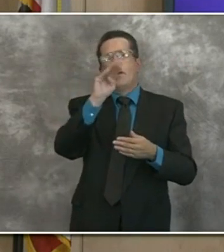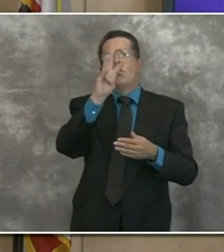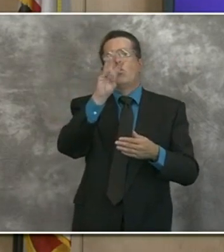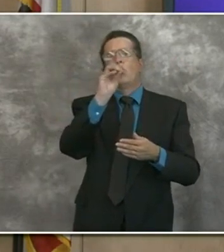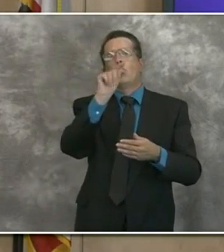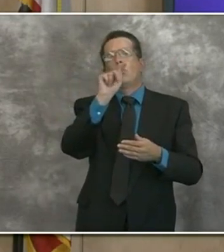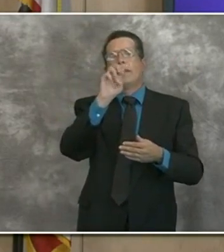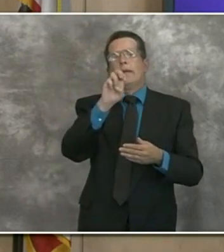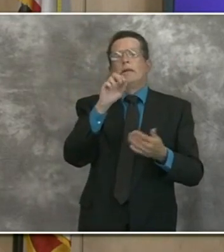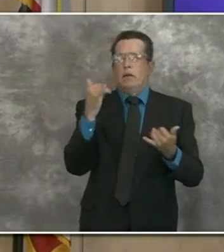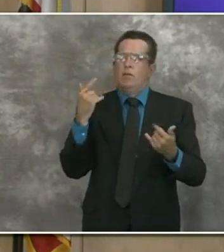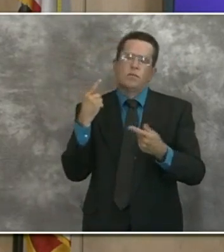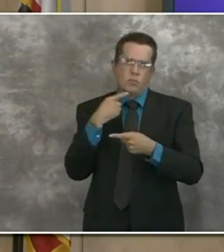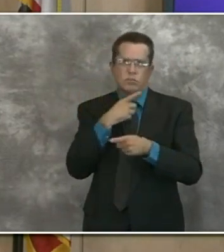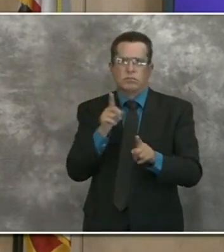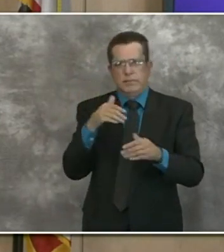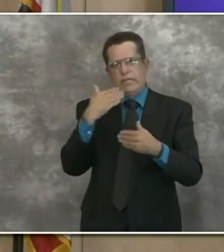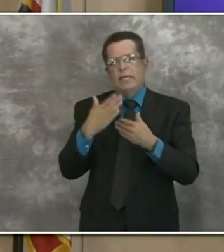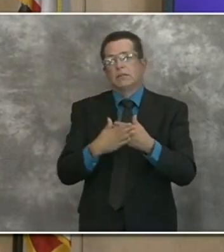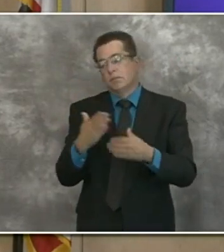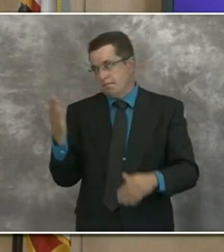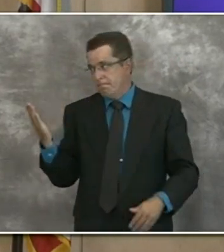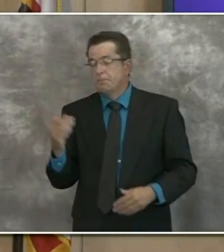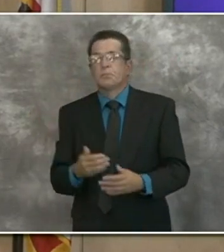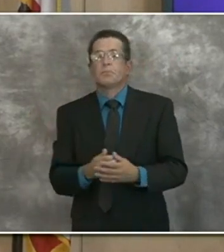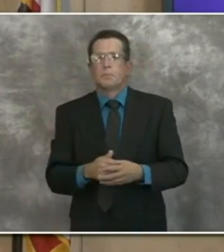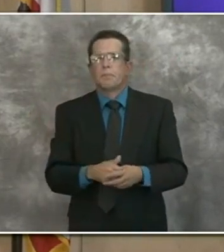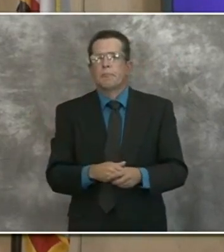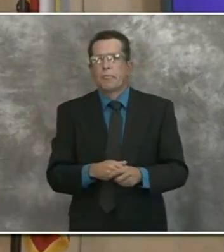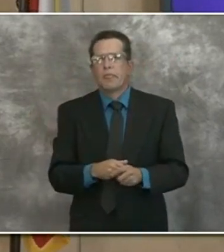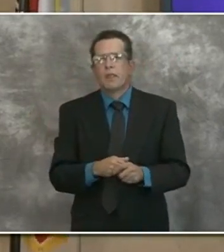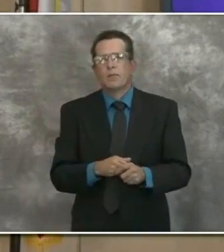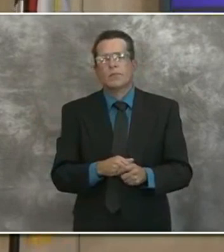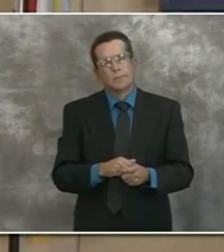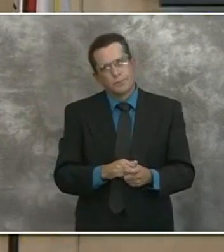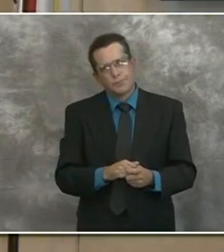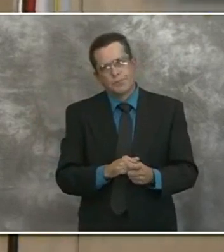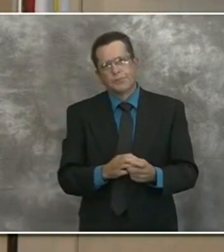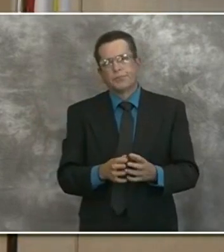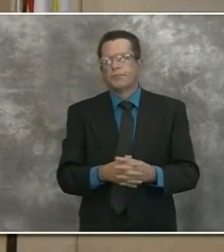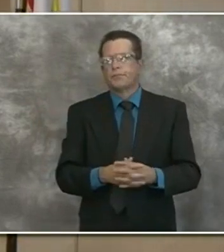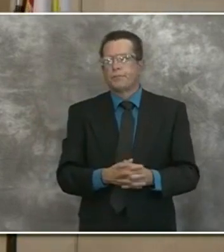PERCENTAGE OF THAT OCCUPY OF 64% THAT CONCLUDES MY UPDATE ON THAT TURNED OVER TO A DOCTOR WILMA WOOTEN FOR THE